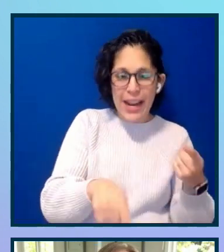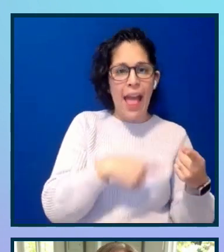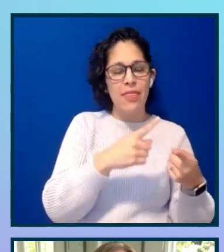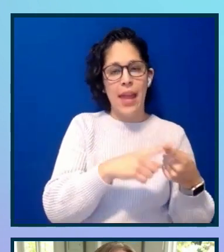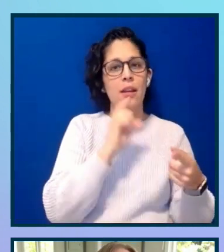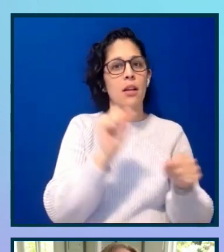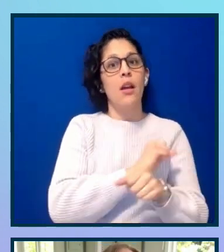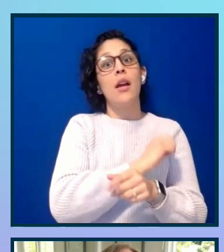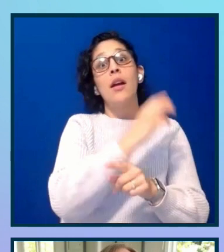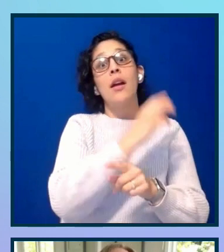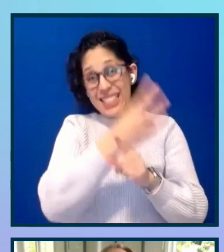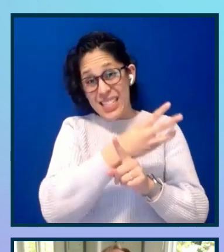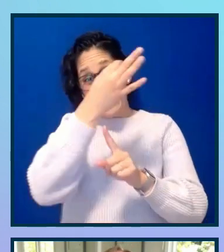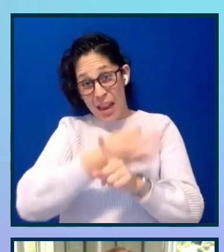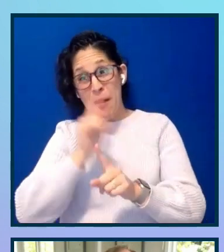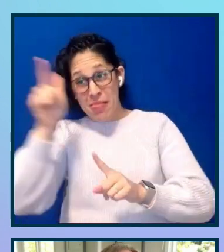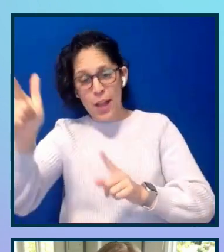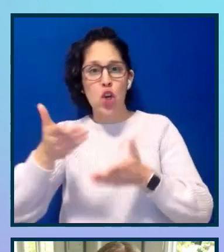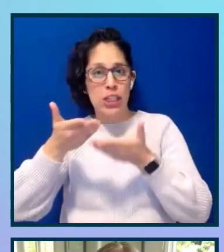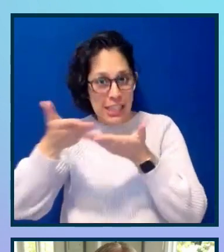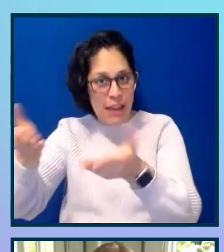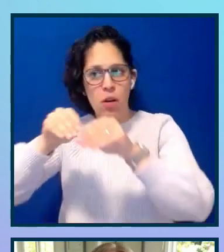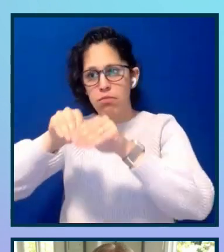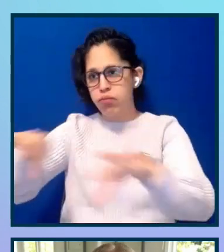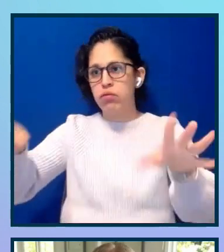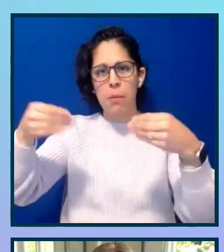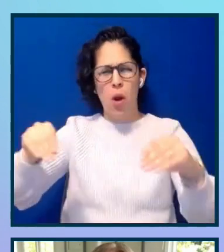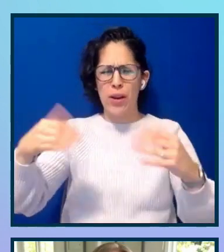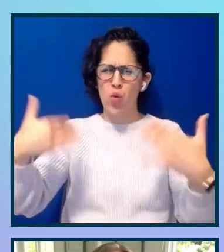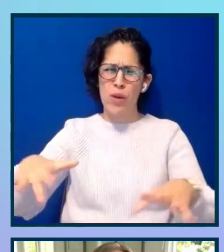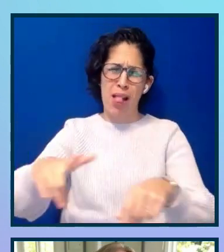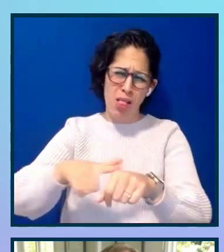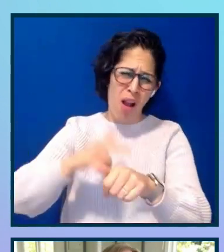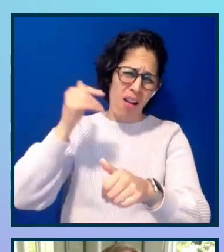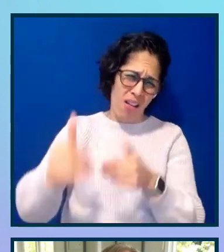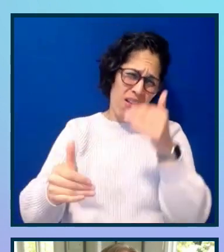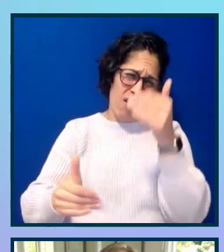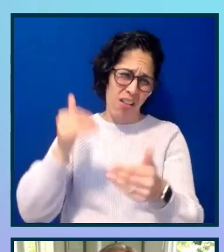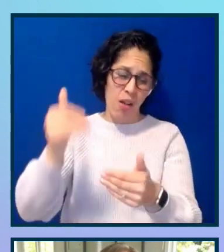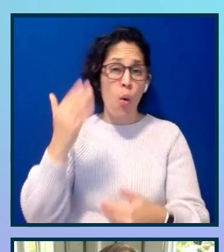And that's just way, way, way too long because in the matter of nine months, a lot of things can happen.